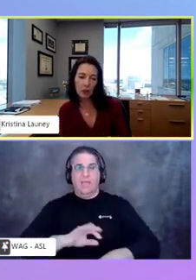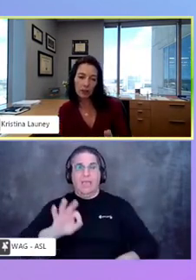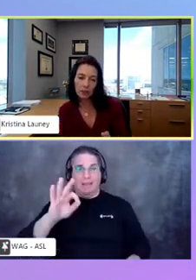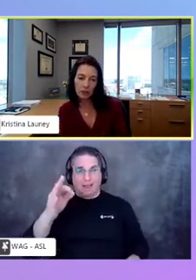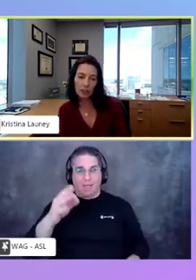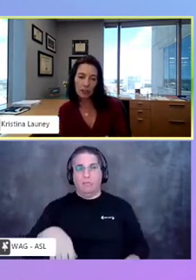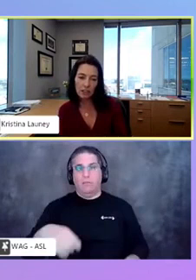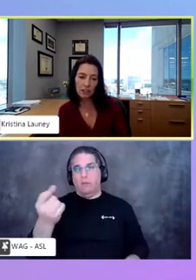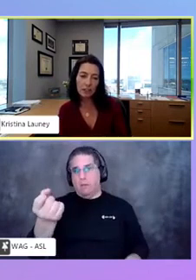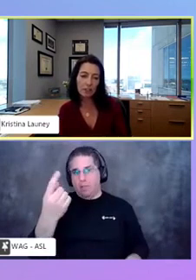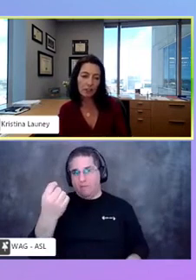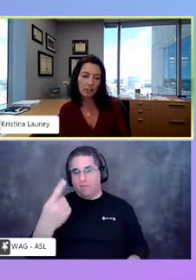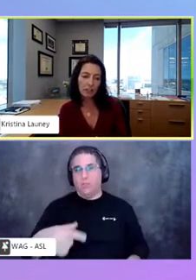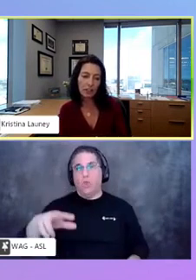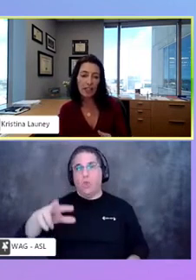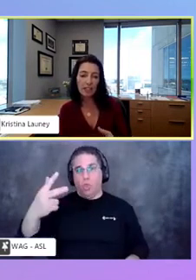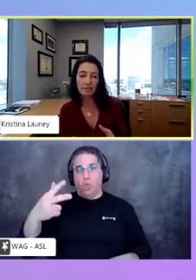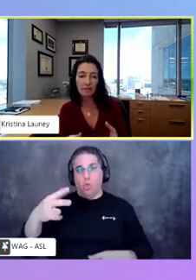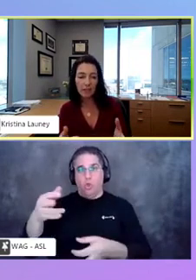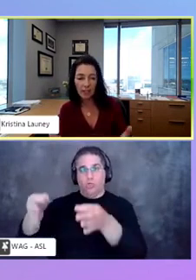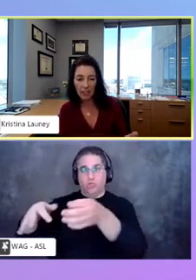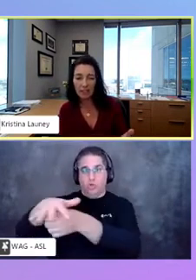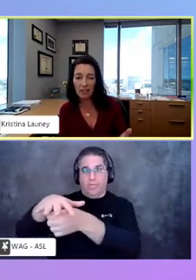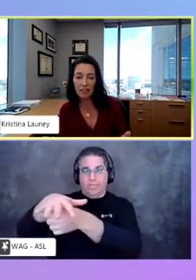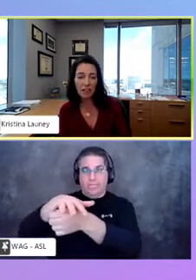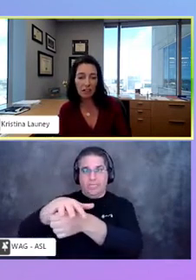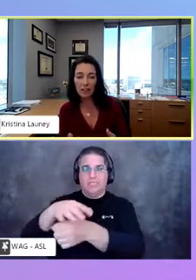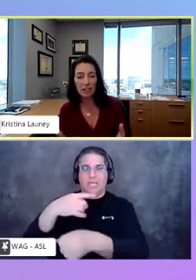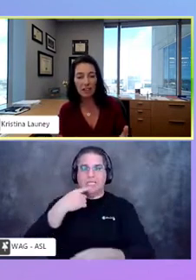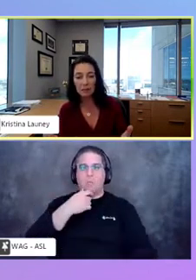bottom of the slide,